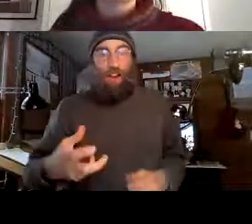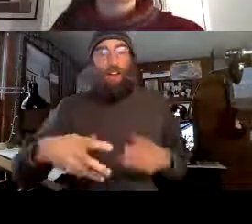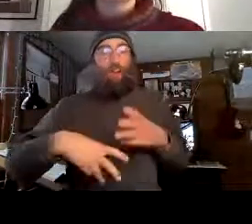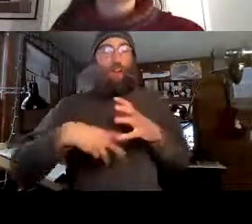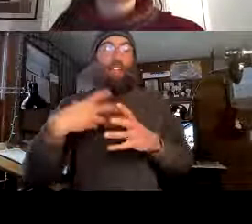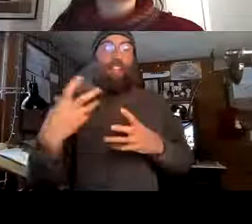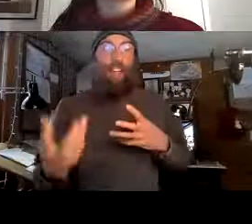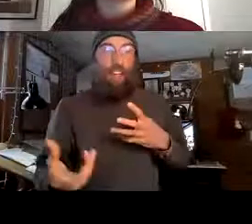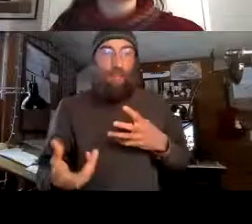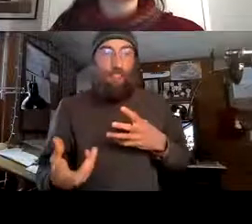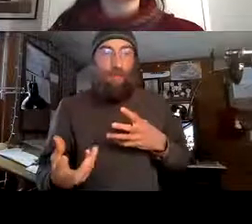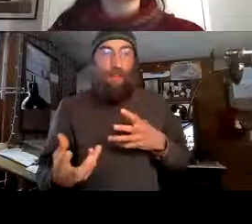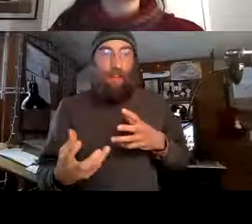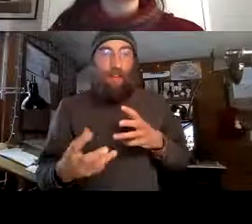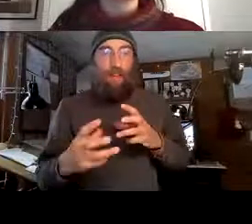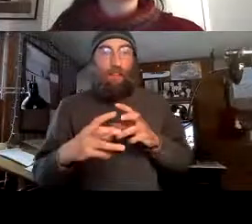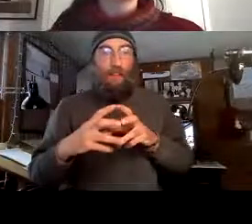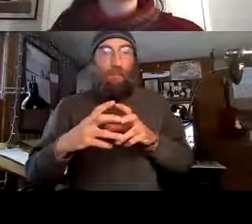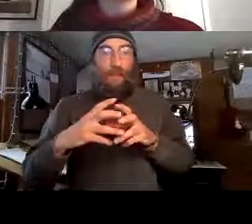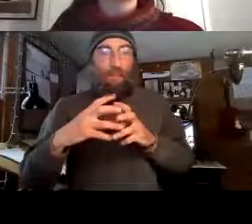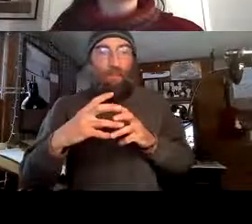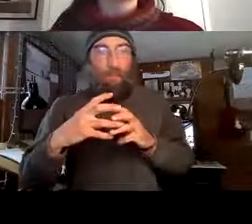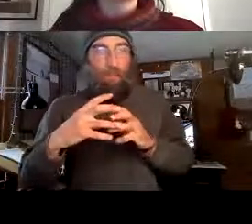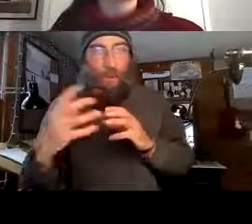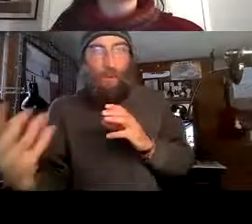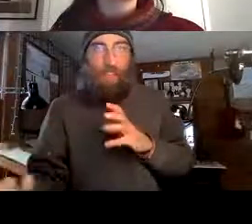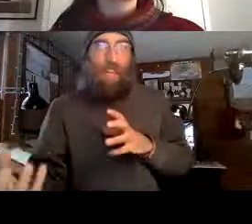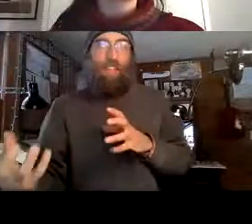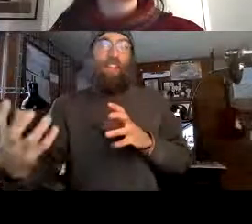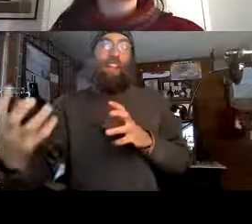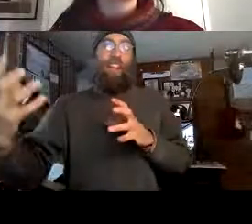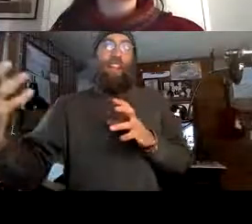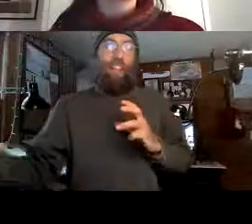and trying to bring it to life in some way that makes more sense than the